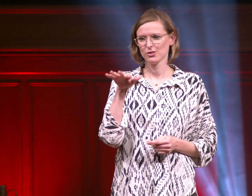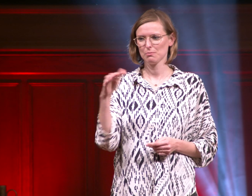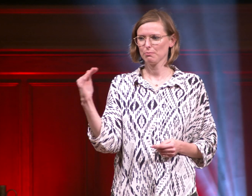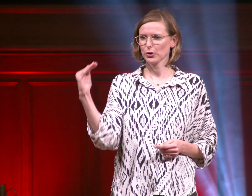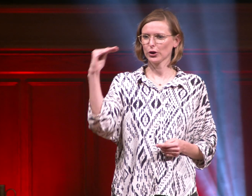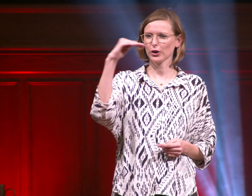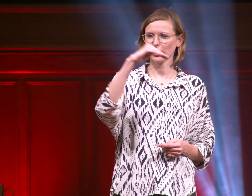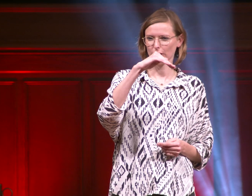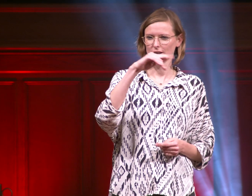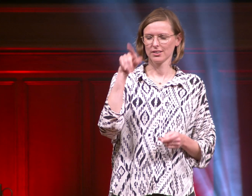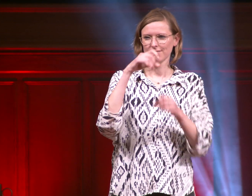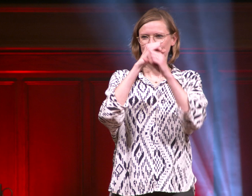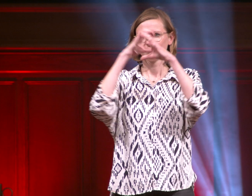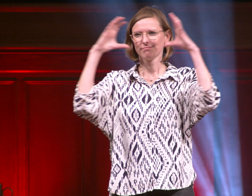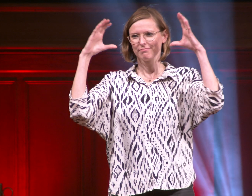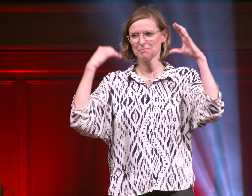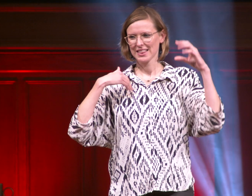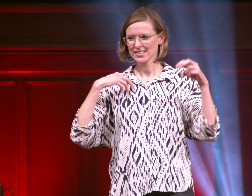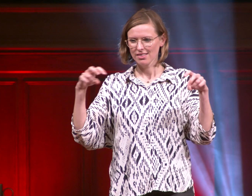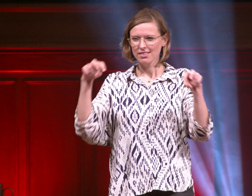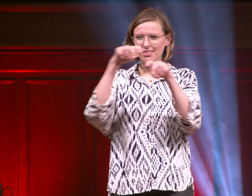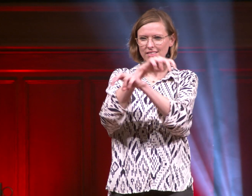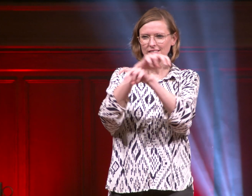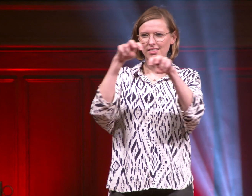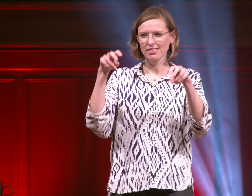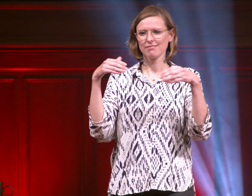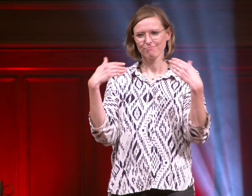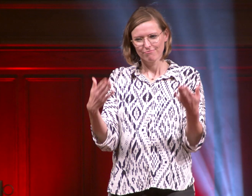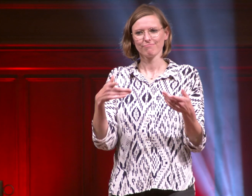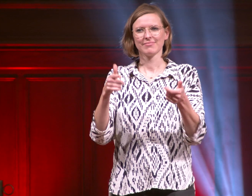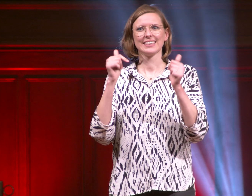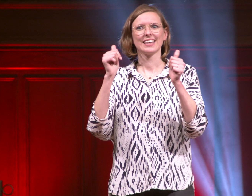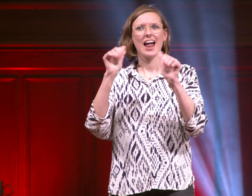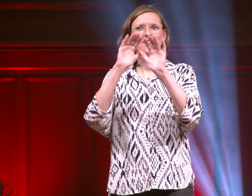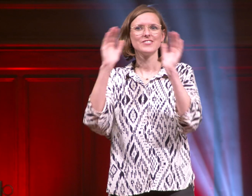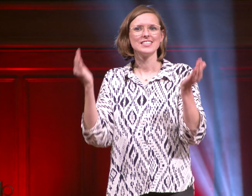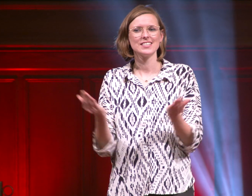And in between those worlds was a bridge. And this was our ideal world